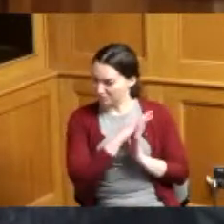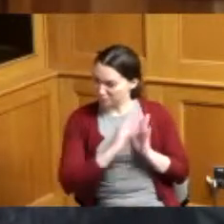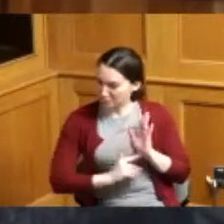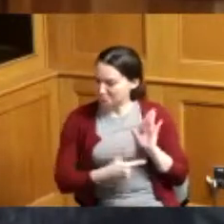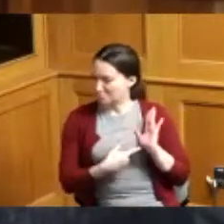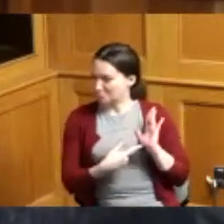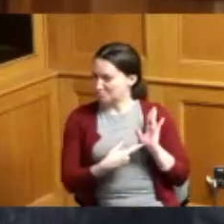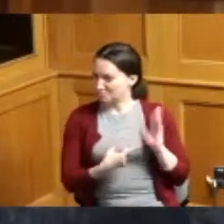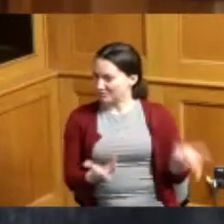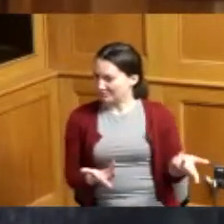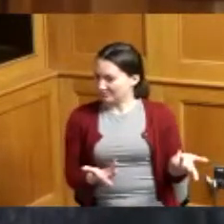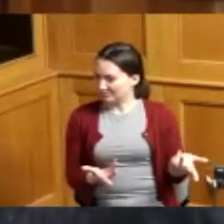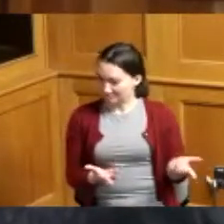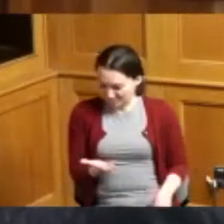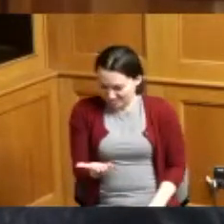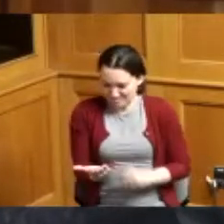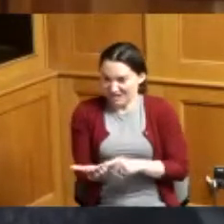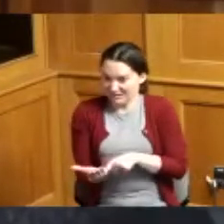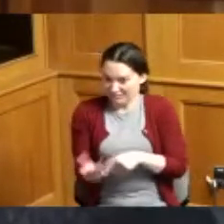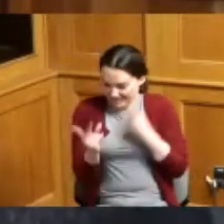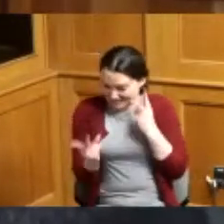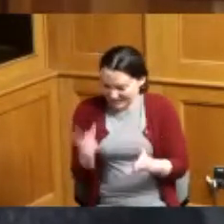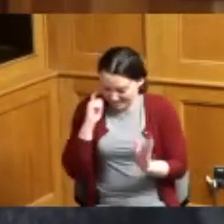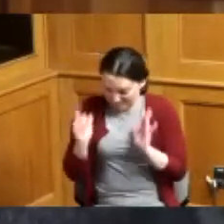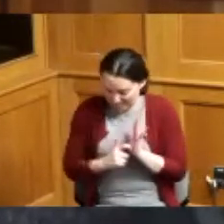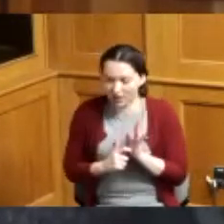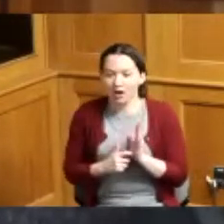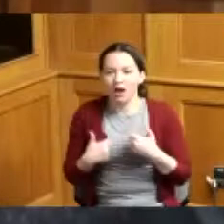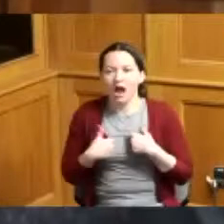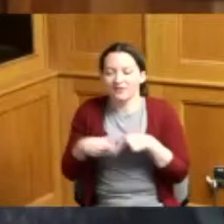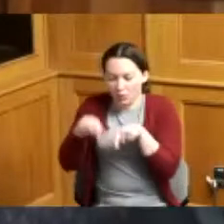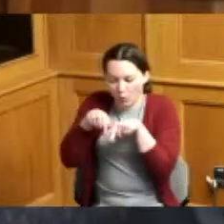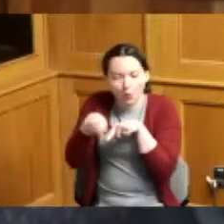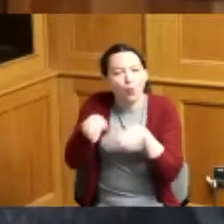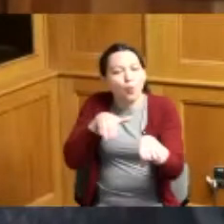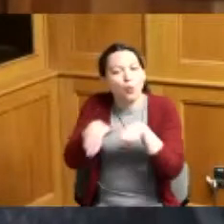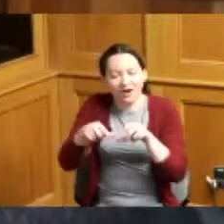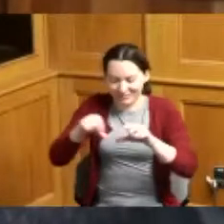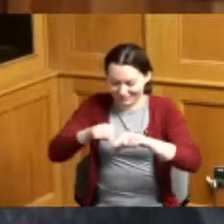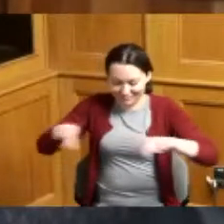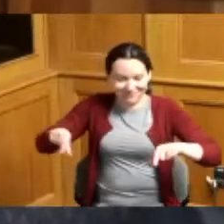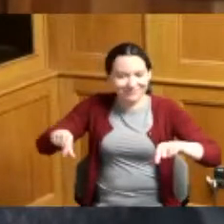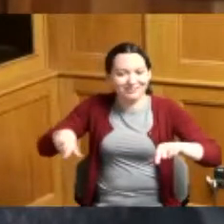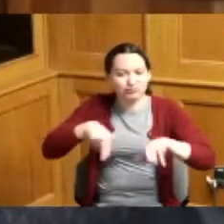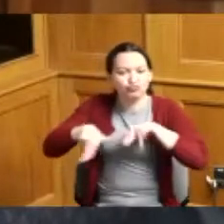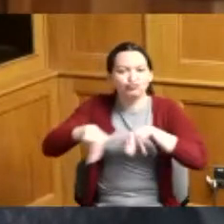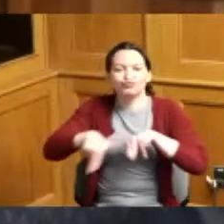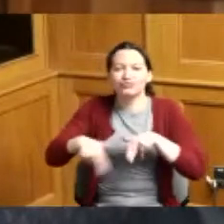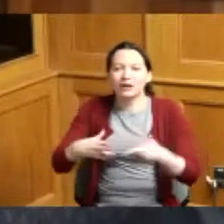I mean it it's right in front of us and there is a crosswalk here that talks about the the items